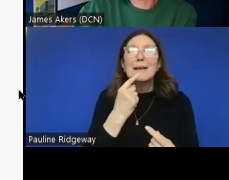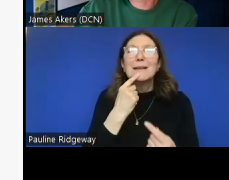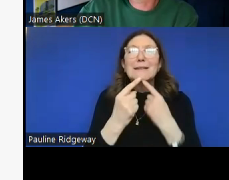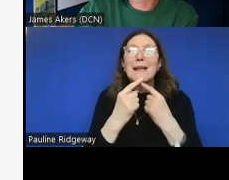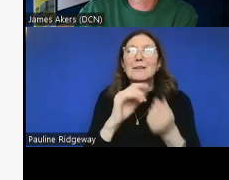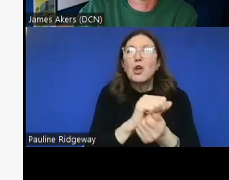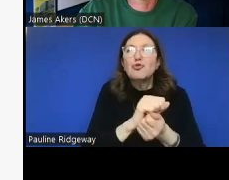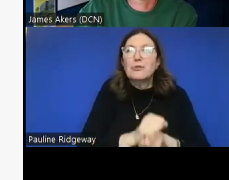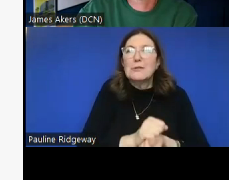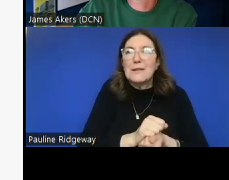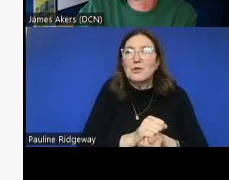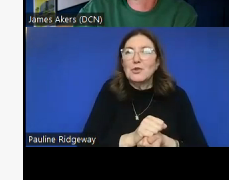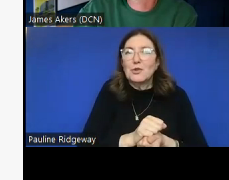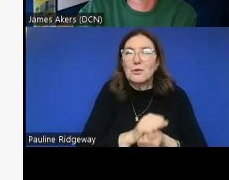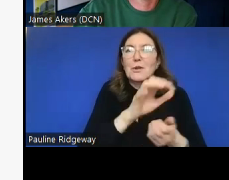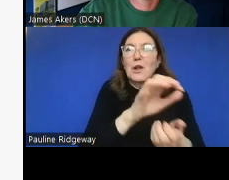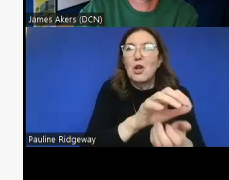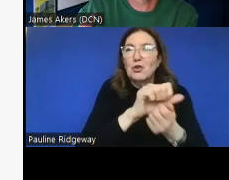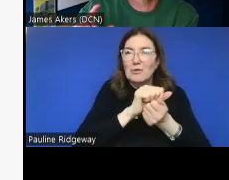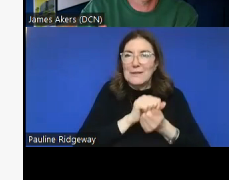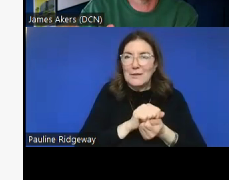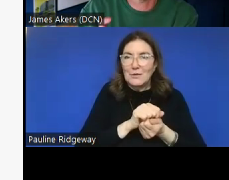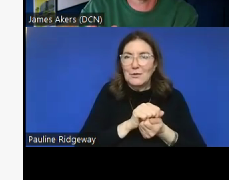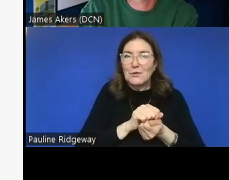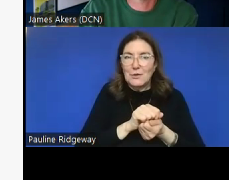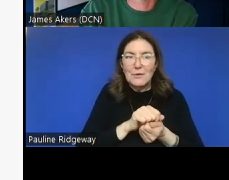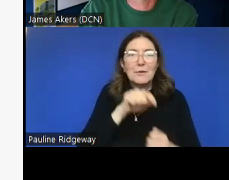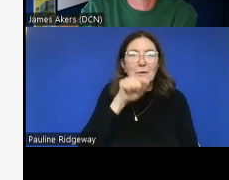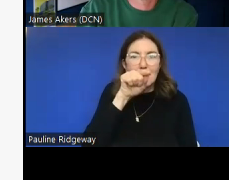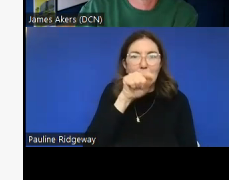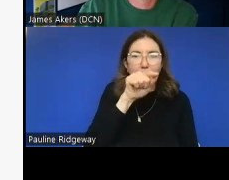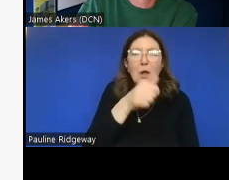What you'll see is this one here. That is normally set to two months.